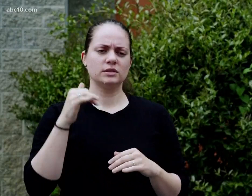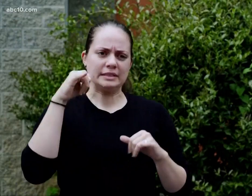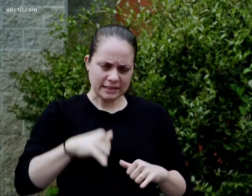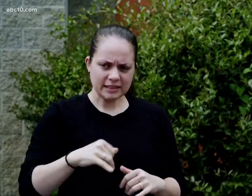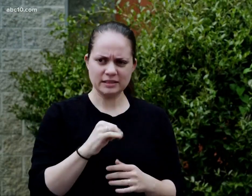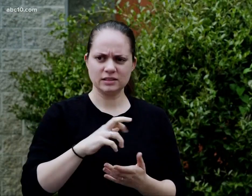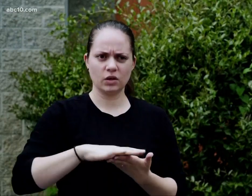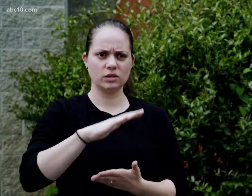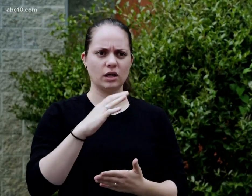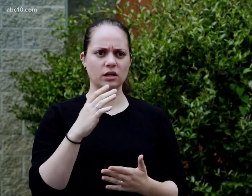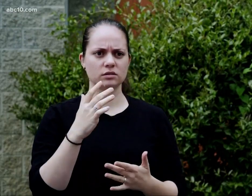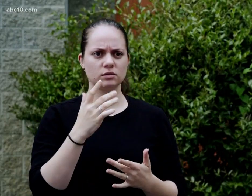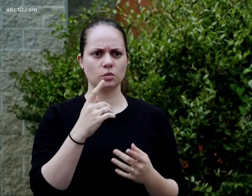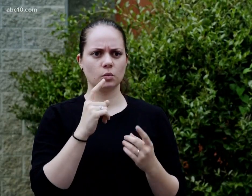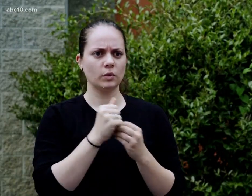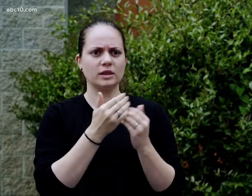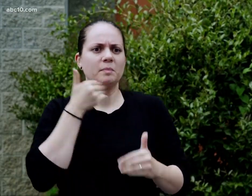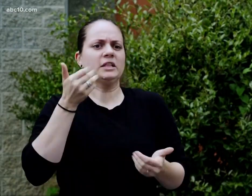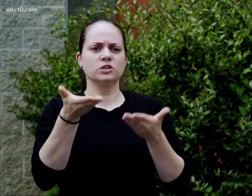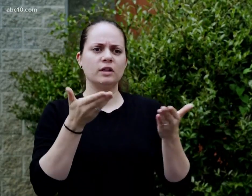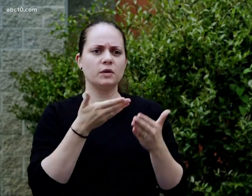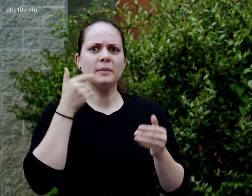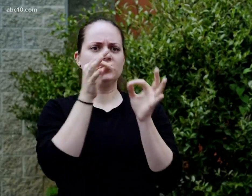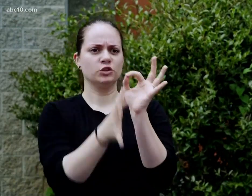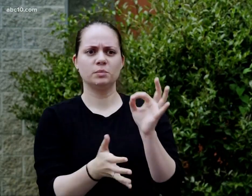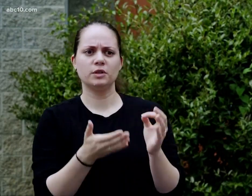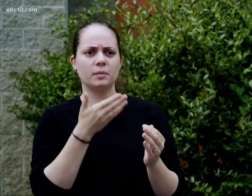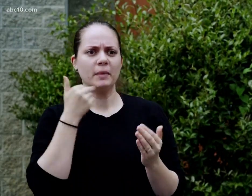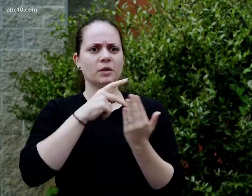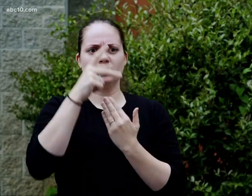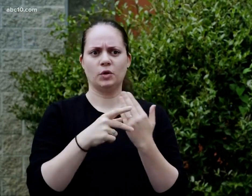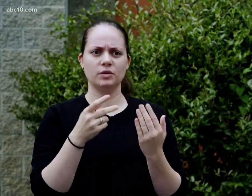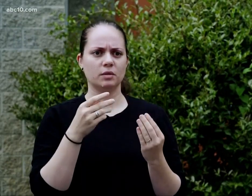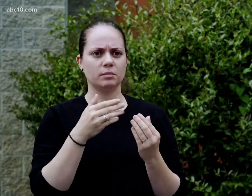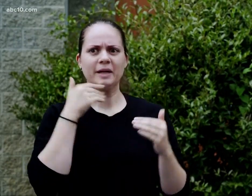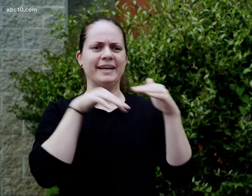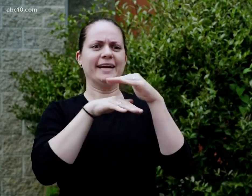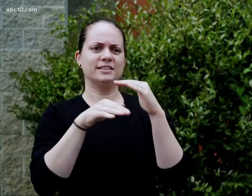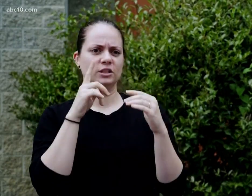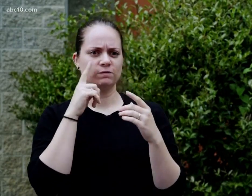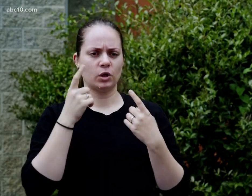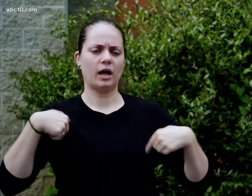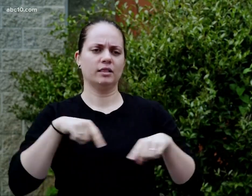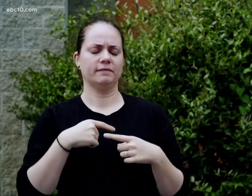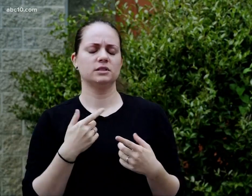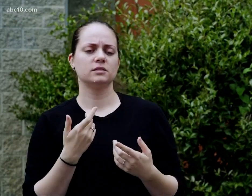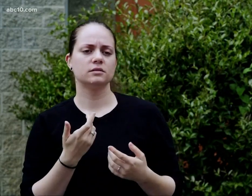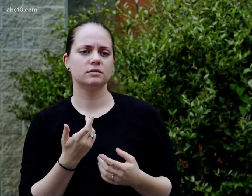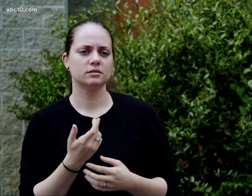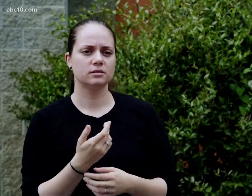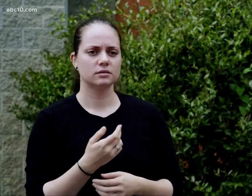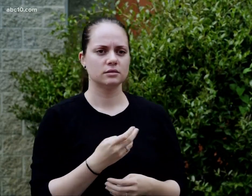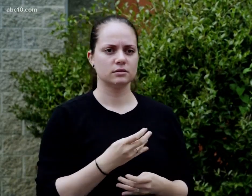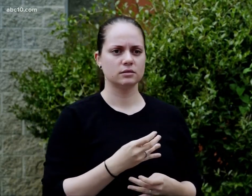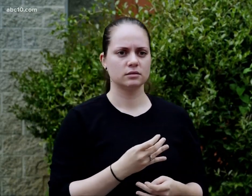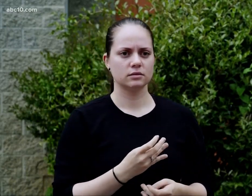STUDENTS. WE HAVE TO REALLY -- IT'S A STRUGGLE TO STUDENTS. WE HAVE TO REALLY -- IT'S A STRUGGLE TO GET STUDENTS. WE HAVE TO REALLY -- IT'S A STRUGGLE TO GET INTO STUDENTS. WE HAVE TO REALLY -- IT'S A STRUGGLE TO GET INTO THE STUDENTS. WE HAVE TO REALLY -- IT'S A STRUGGLE TO GET INTO THE ACCESS WE HAVE TO REALLY -- IT'S A STRUGGLE TO GET INTO THE ACCESS WE HAVE TO REALLY -- IT'S A STRUGGLE TO GET INTO THE ACCESS OF WE HAVE TO REALLY -- IT'S A STRUGGLE TO GET INTO THE ACCESS OF JOBS. STRUGGLE TO GET INTO THE ACCESS OF JOBS. STRUGGLE TO GET INTO THE ACCESS OF JOBS. IT'S STRUGGLE TO GET INTO THE ACCESS OF JOBS. IT'S NOT STRUGGLE TO GET INTO THE ACCESS OF JOBS. IT'S NOT FAIR STRUGGLE TO GET INTO THE ACCESS OF JOBS. IT'S NOT FAIR FOR STRUGGLE TO GET INTO THE ACCESS OF JOBS. IT'S NOT FAIR FOR US STRUGGLE TO GET INTO THE ACCESS OF JOBS. IT'S NOT FAIR FOR US AS STRUGGLE TO GET INTO THE ACCESS OF JOBS. IT'S NOT FAIR FOR US AS DEAF STRUGGLE TO GET INTO THE ACCESS OF JOBS. IT'S NOT FAIR FOR US AS DEAF TO OF JOBS. IT'S NOT FAIR FOR US AS DEAF TO OF JOBS. IT'S NOT FAIR FOR US AS DEAF TO HAVE OF JOBS. IT'S NOT FAIR FOR US AS DEAF TO HAVE TO OF JOBS. IT'S NOT FAIR FOR US AS DEAF TO HAVE TO GO OF JOBS. IT'S NOT FAIR FOR US AS DEAF TO HAVE TO GO SOMEWHERE OF JOBS. IT'S NOT FAIR FOR US AS DEAF TO HAVE TO GO SOMEWHERE ELSE, OF JOBS. IT'S NOT FAIR FOR US AS DEAF TO HAVE TO GO SOMEWHERE ELSE, LIKE IT'S NOT FAIR FOR US AS DEAF TO HAVE TO GO SOMEWHERE ELSE, LIKE IT'S NOT FAIR FOR US AS DEAF TO HAVE TO GO SOMEWHERE ELSE, LIKE WE IT'S NOT FAIR FOR US AS DEAF TO HAVE TO GO SOMEWHERE ELSE, LIKE WE WANT IT'S NOT FAIR FOR US AS DEAF TO HAVE TO GO SOMEWHERE ELSE, LIKE WE WANT TO